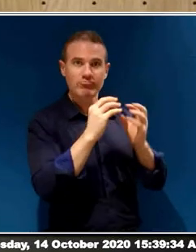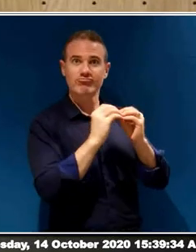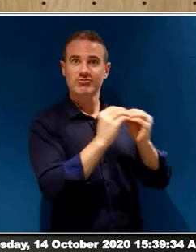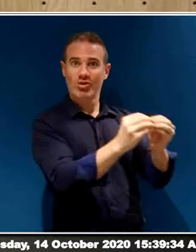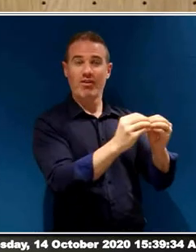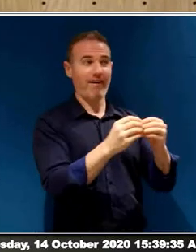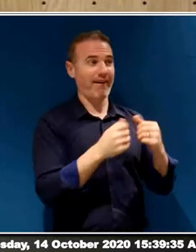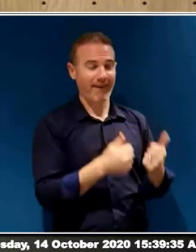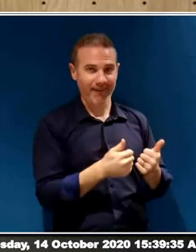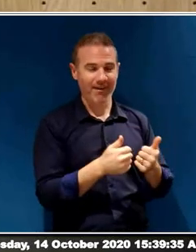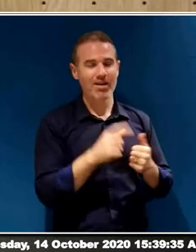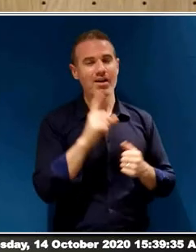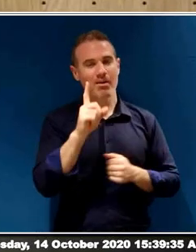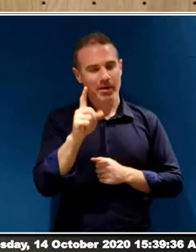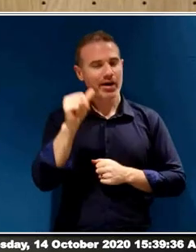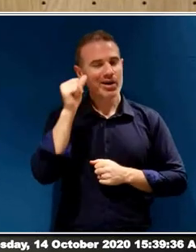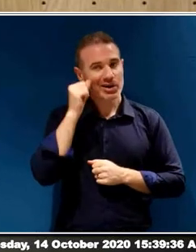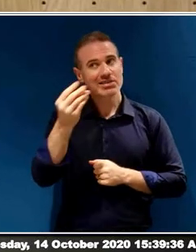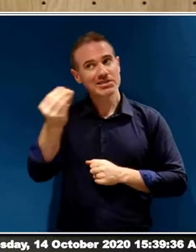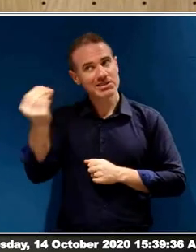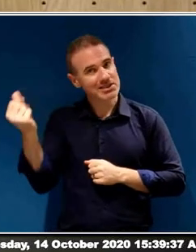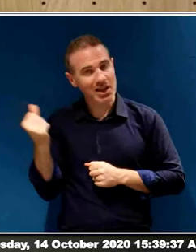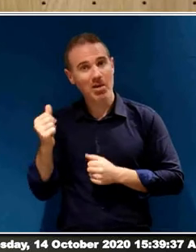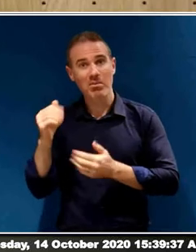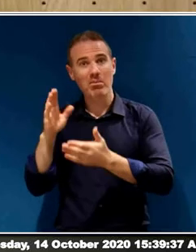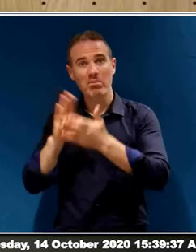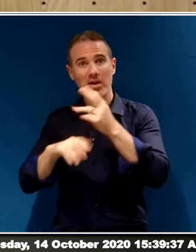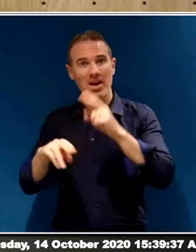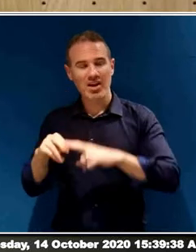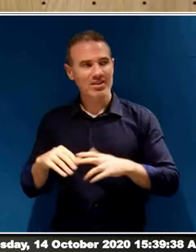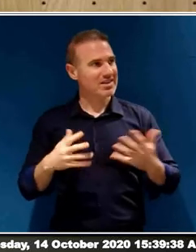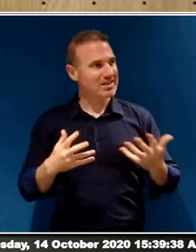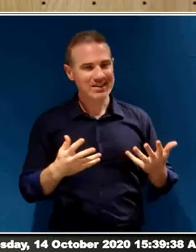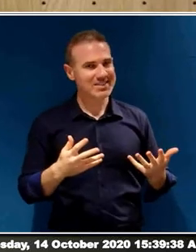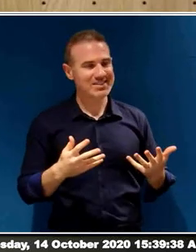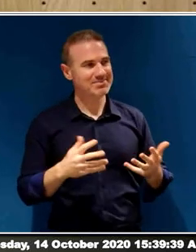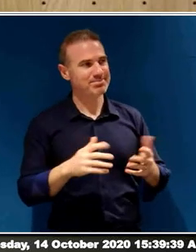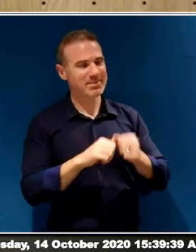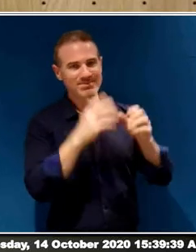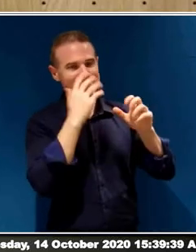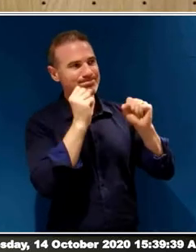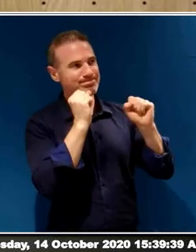child's school because they find the complaint too difficult to resolve.